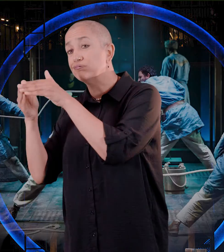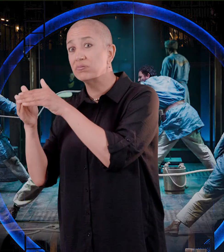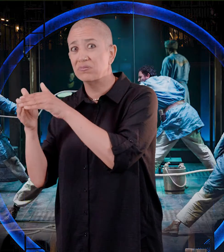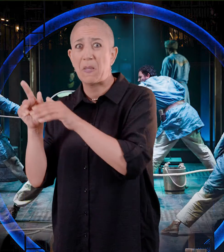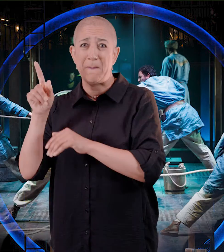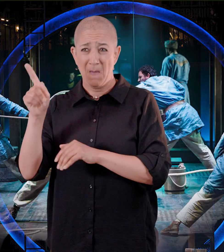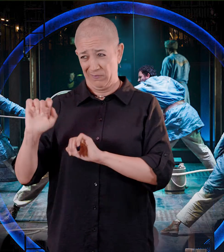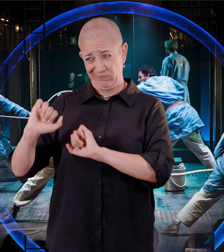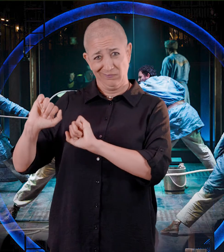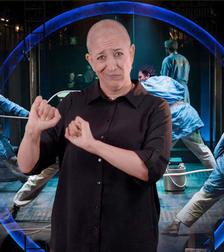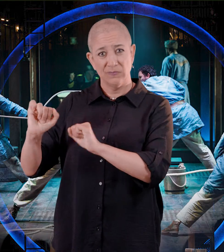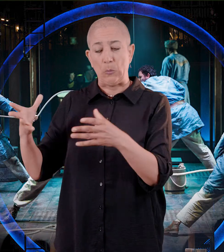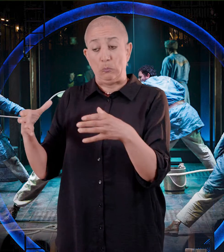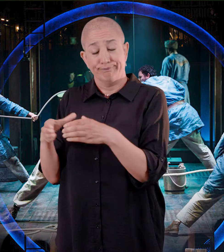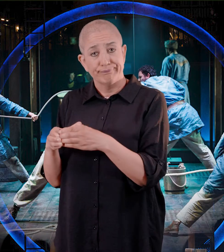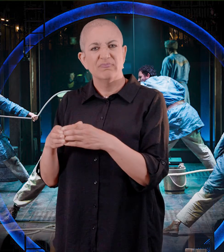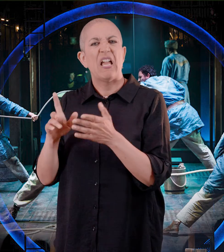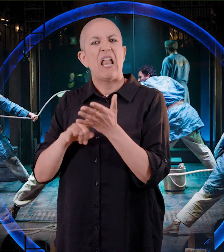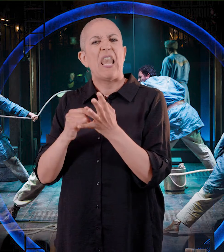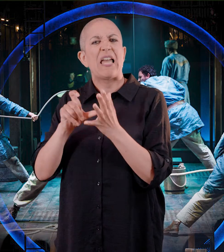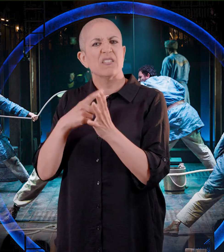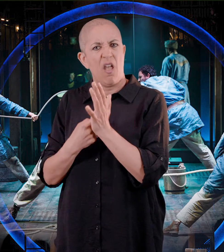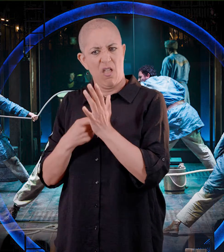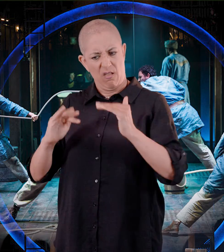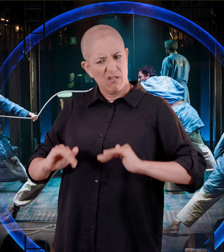He and the other lascars are badly treated by the English Captains